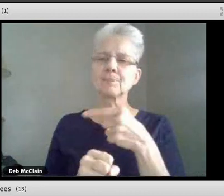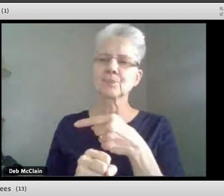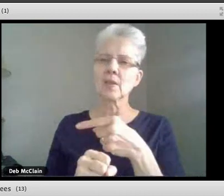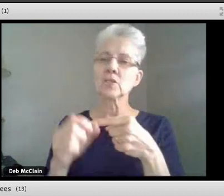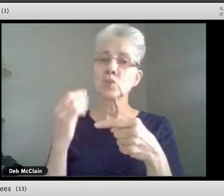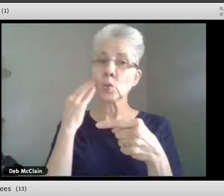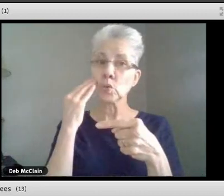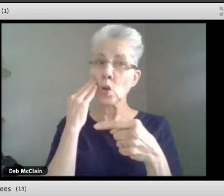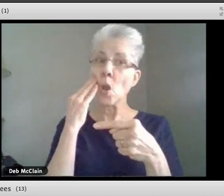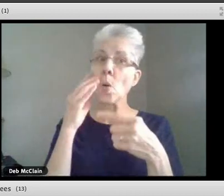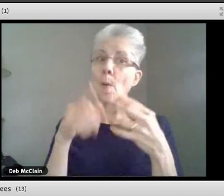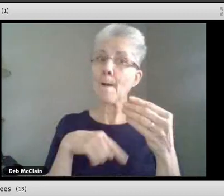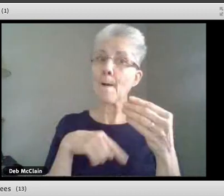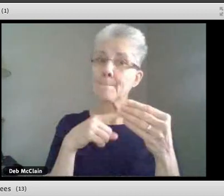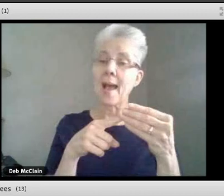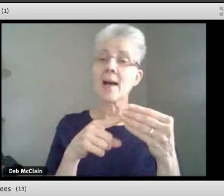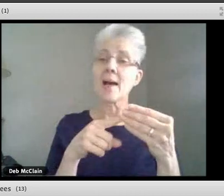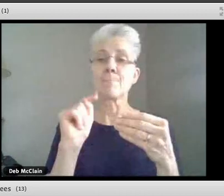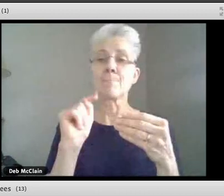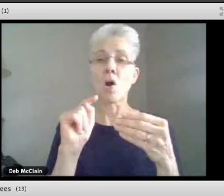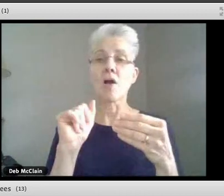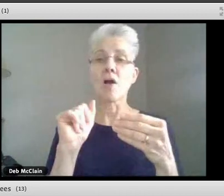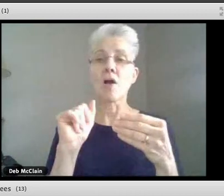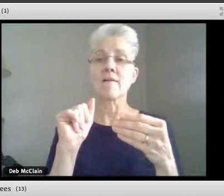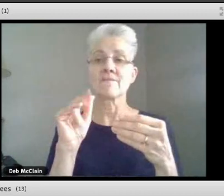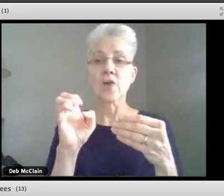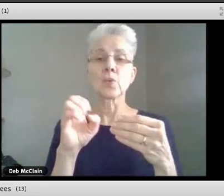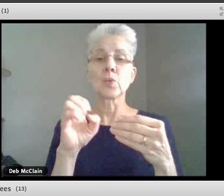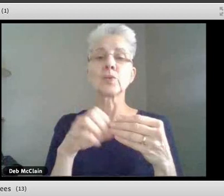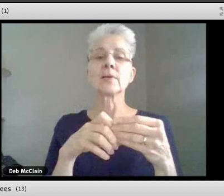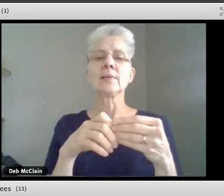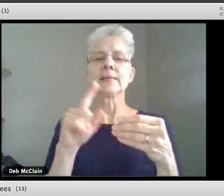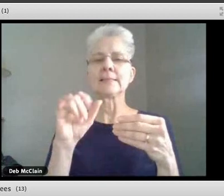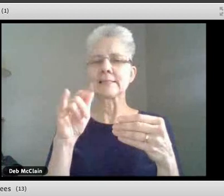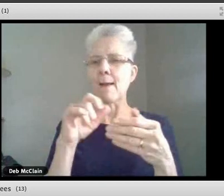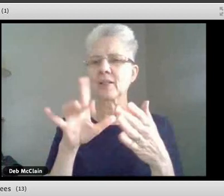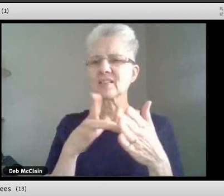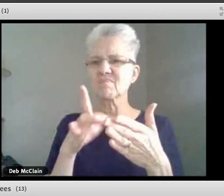Those came along and really opened up the world. You know, Apple has a ton of built-in resources.